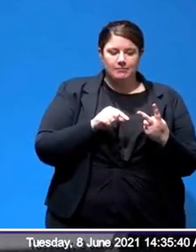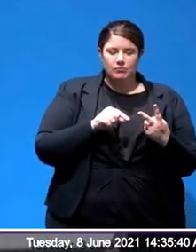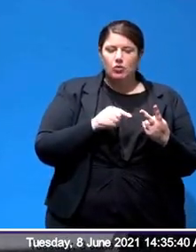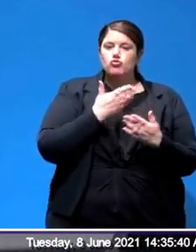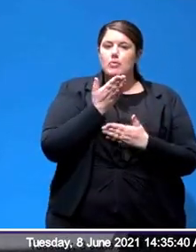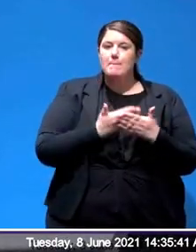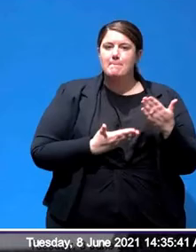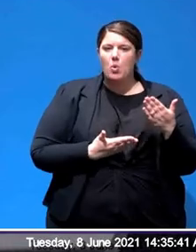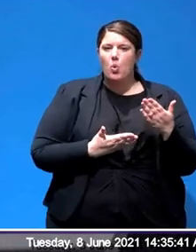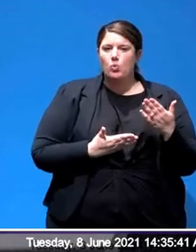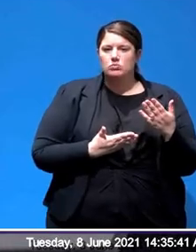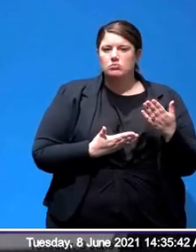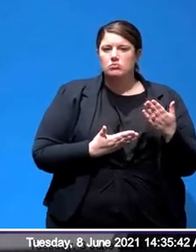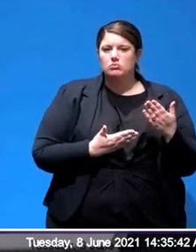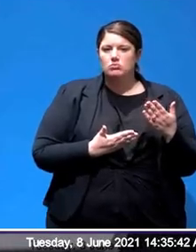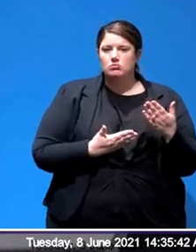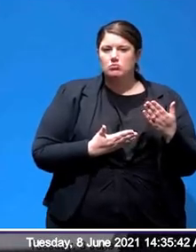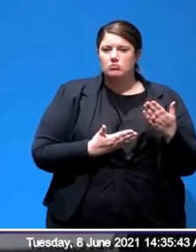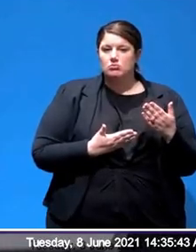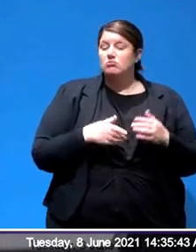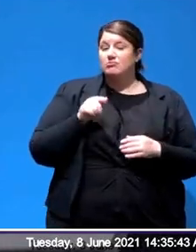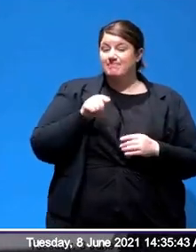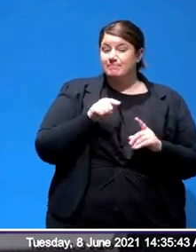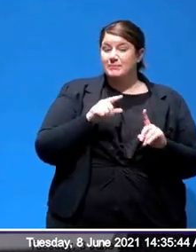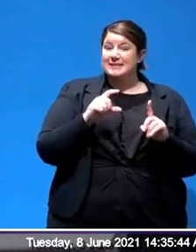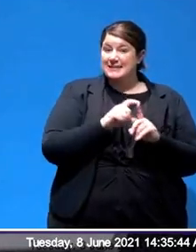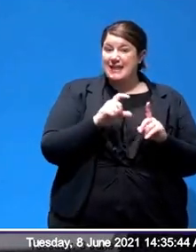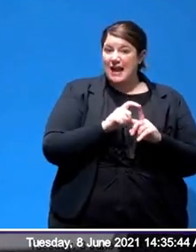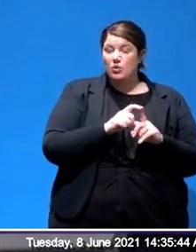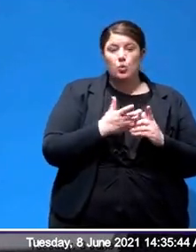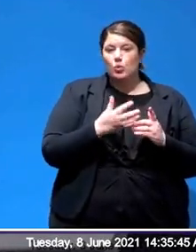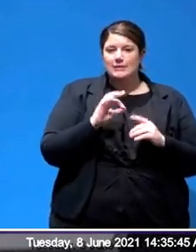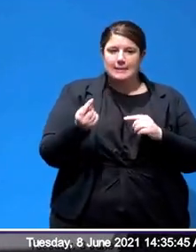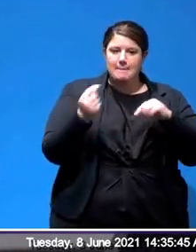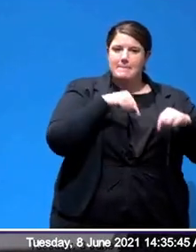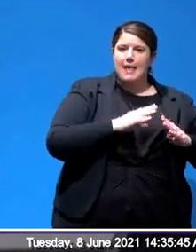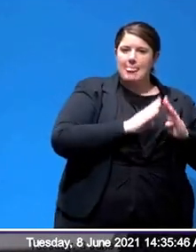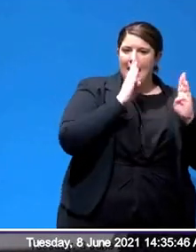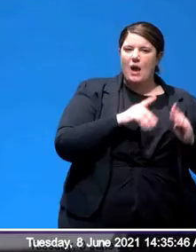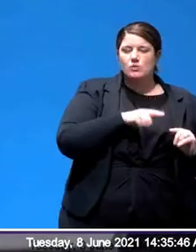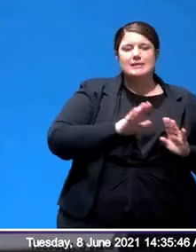But of course Daniel stayed with his mum, so she would have done the